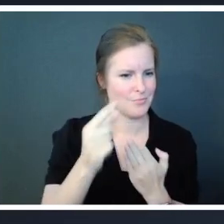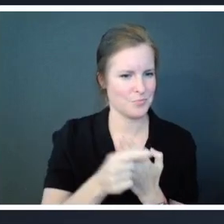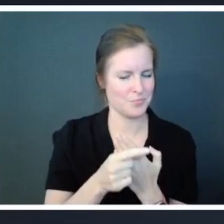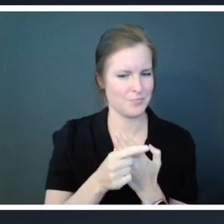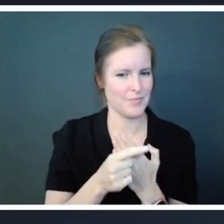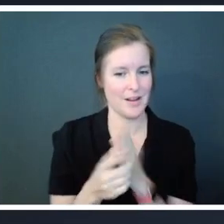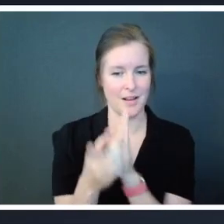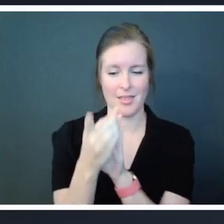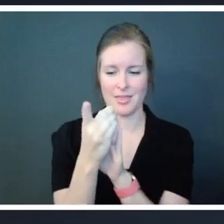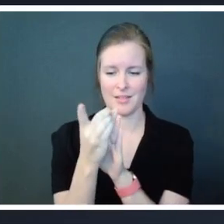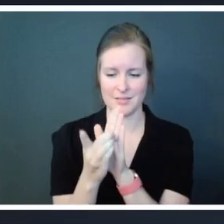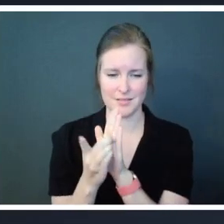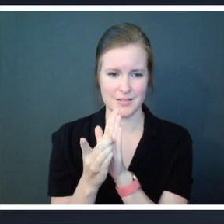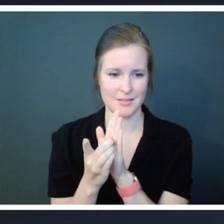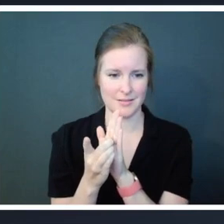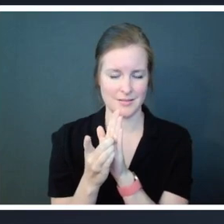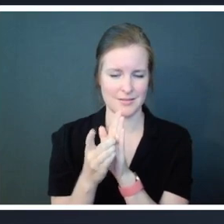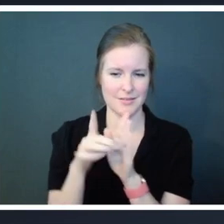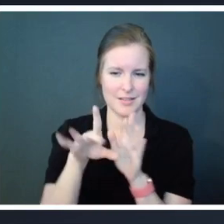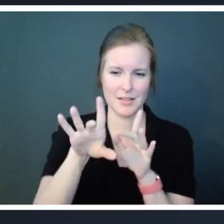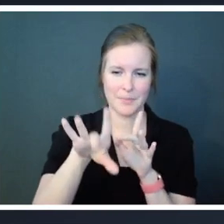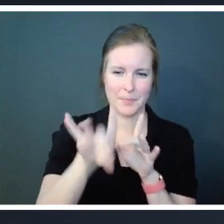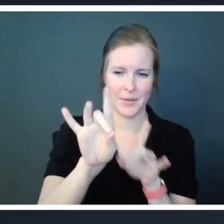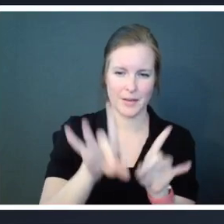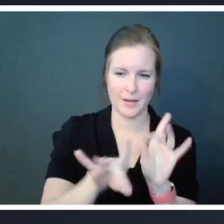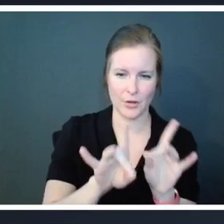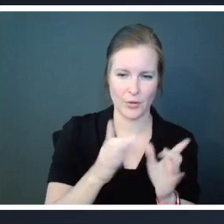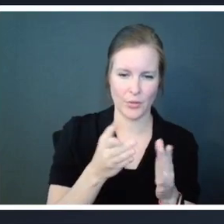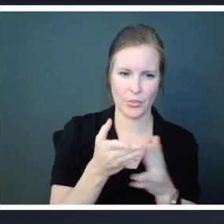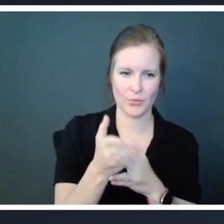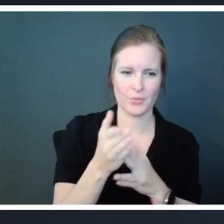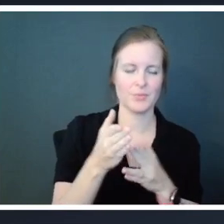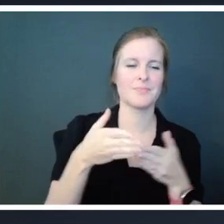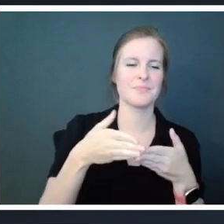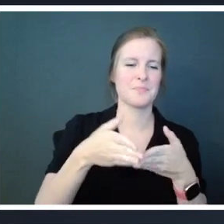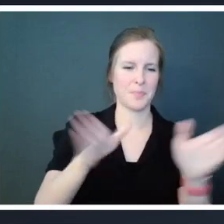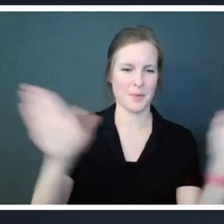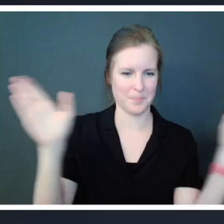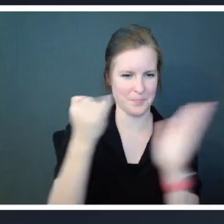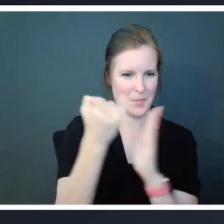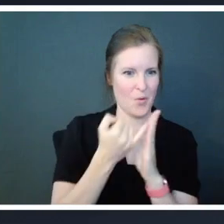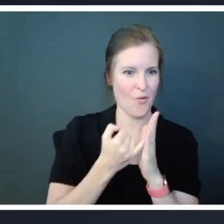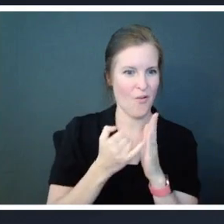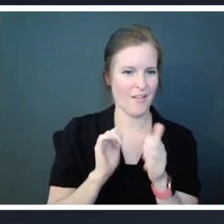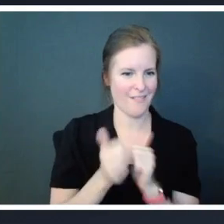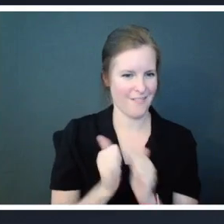selected through a public art contest. So, each year, the U.S. Fish and Wildlife